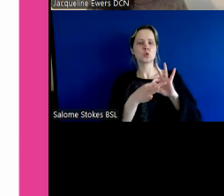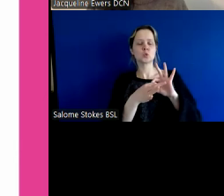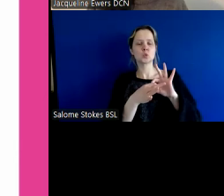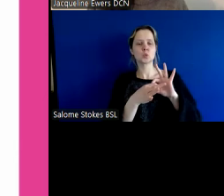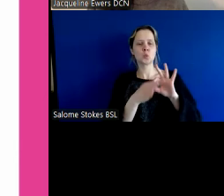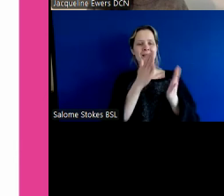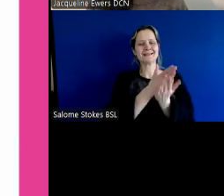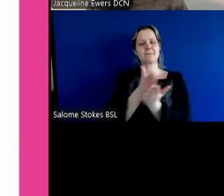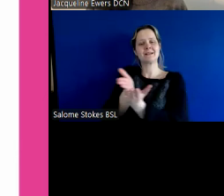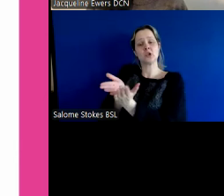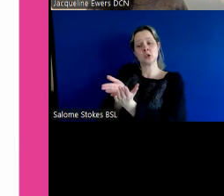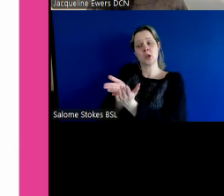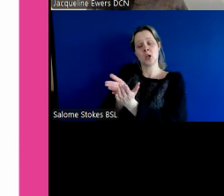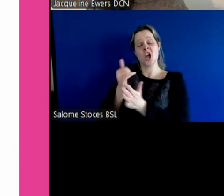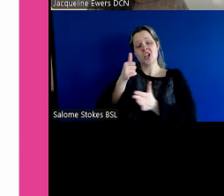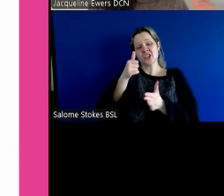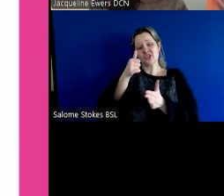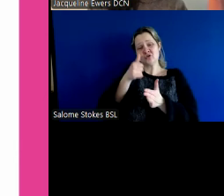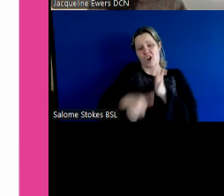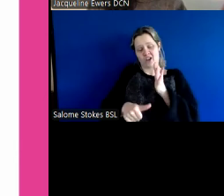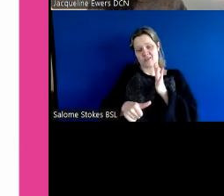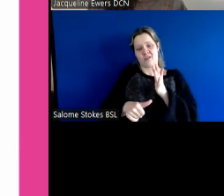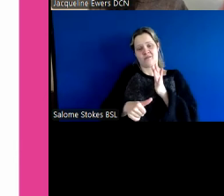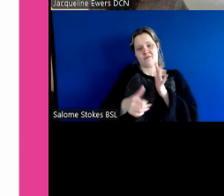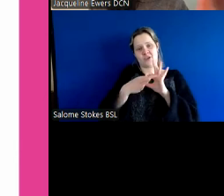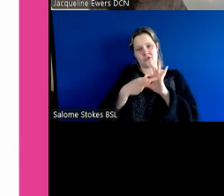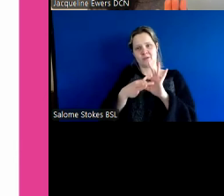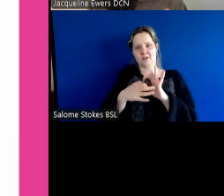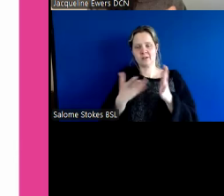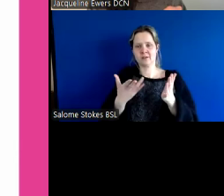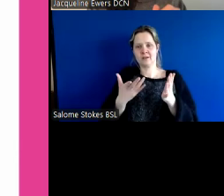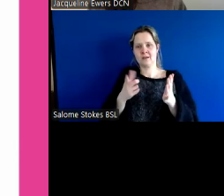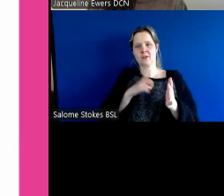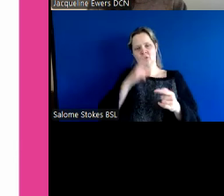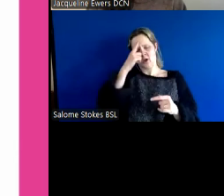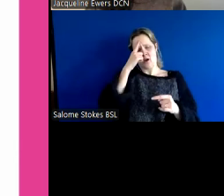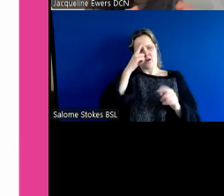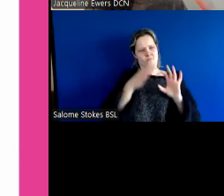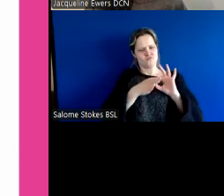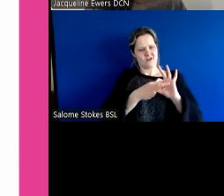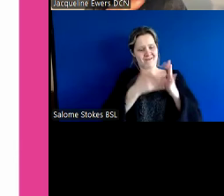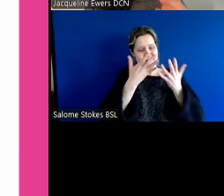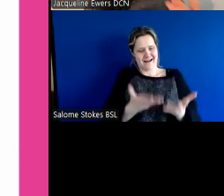at the start of the customer relationship, because if you can make yourself relevant at the start of the customer relationship,